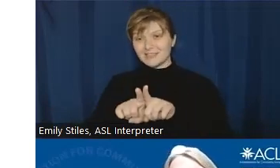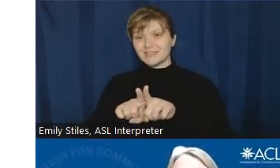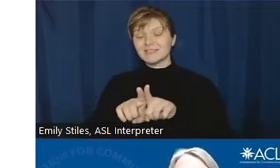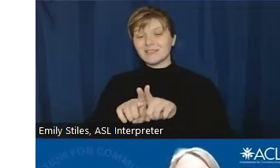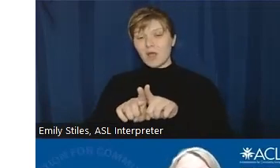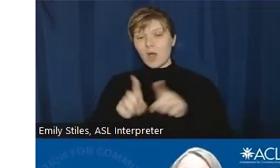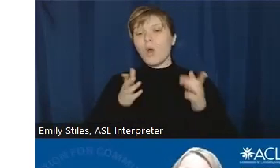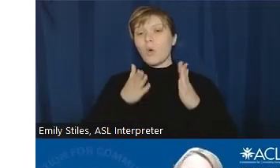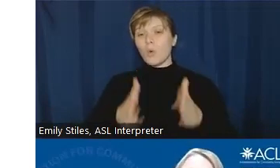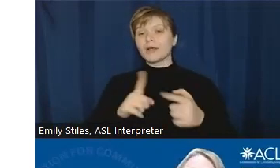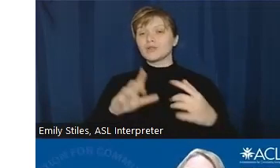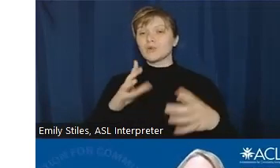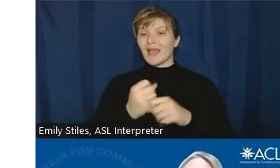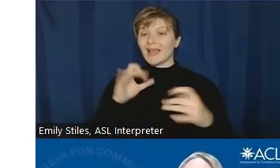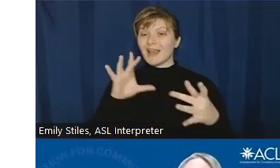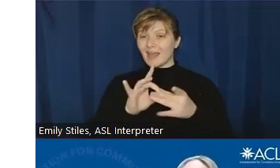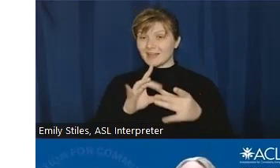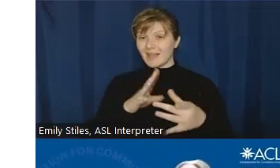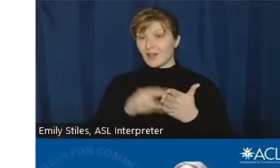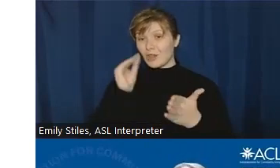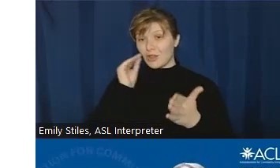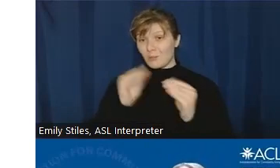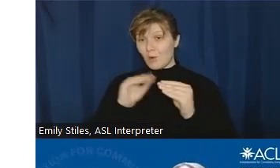get connected and learn more about the different resources that are available.